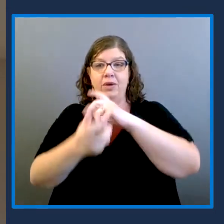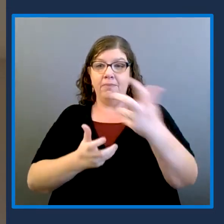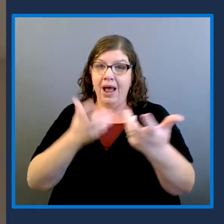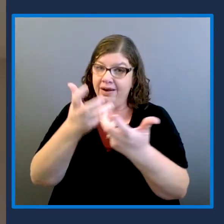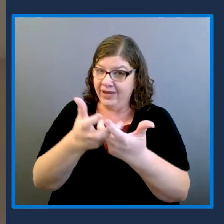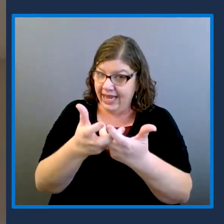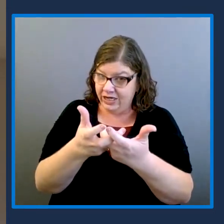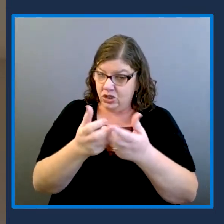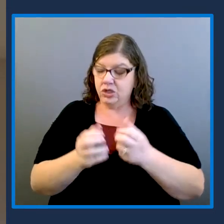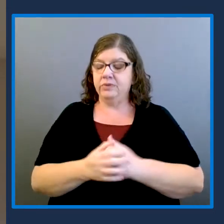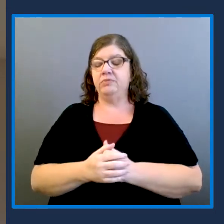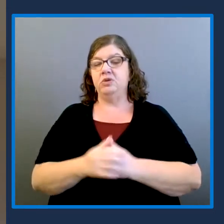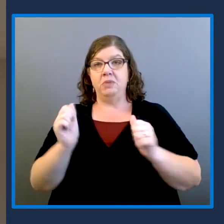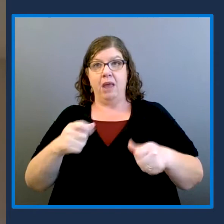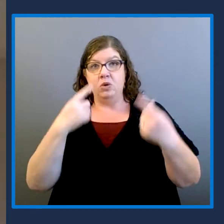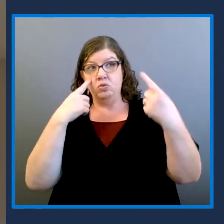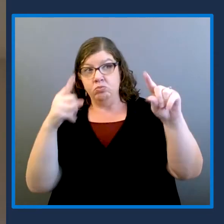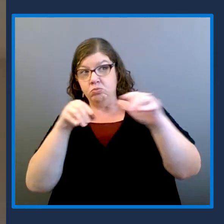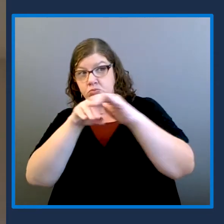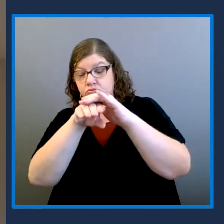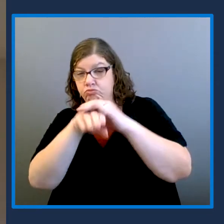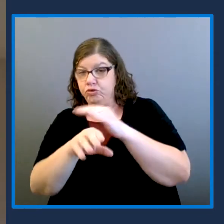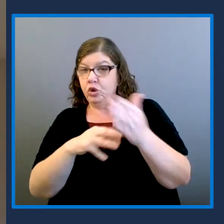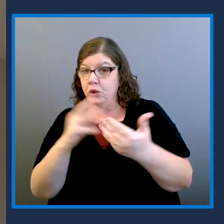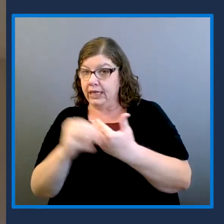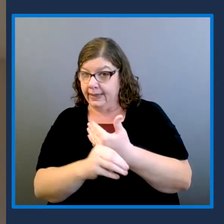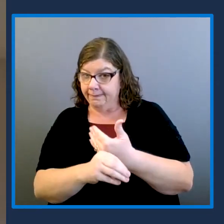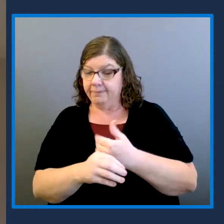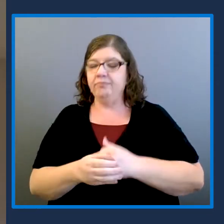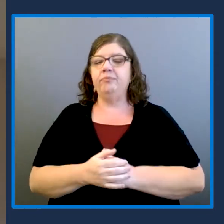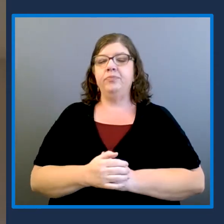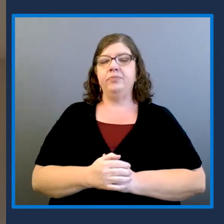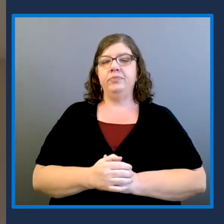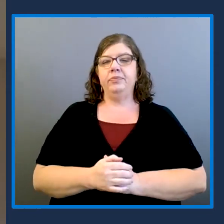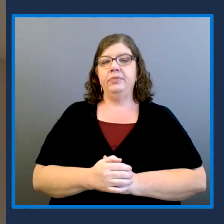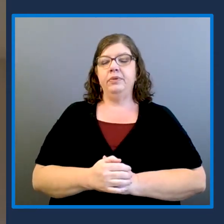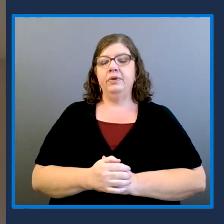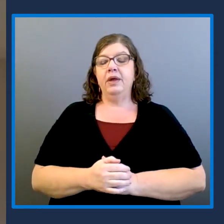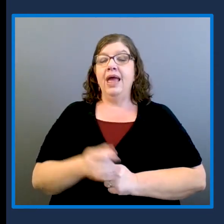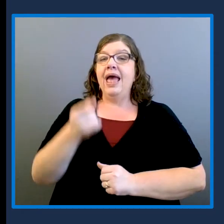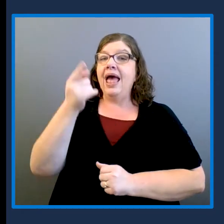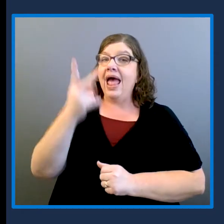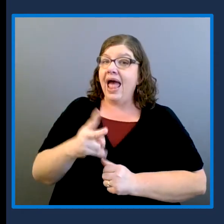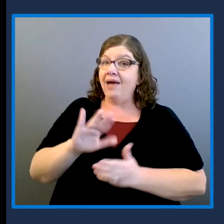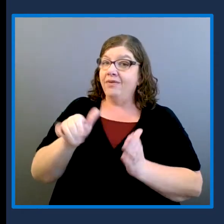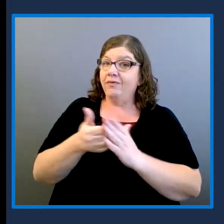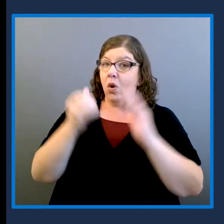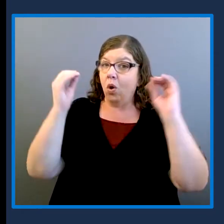modification or accommodation in order to access their curriculum and half of all educators